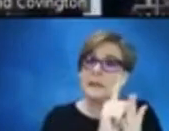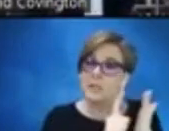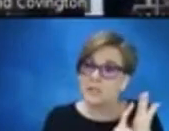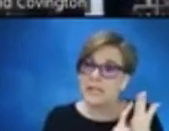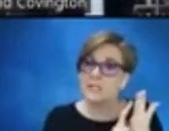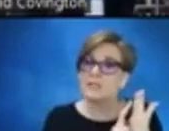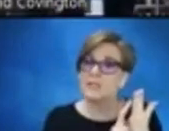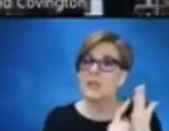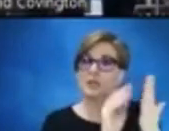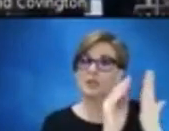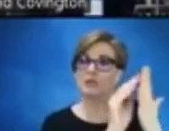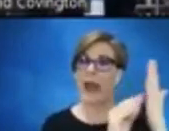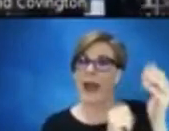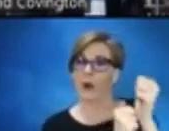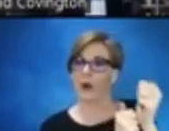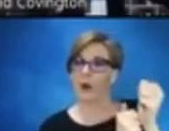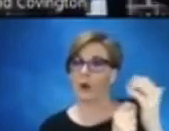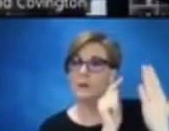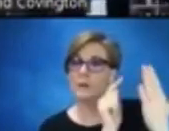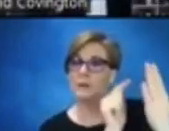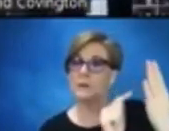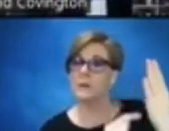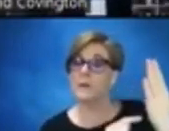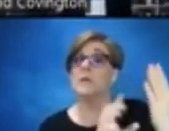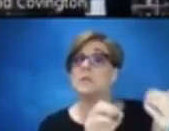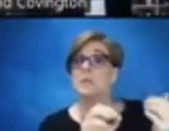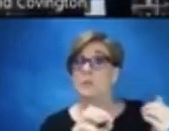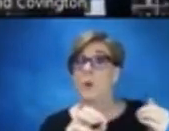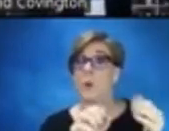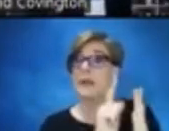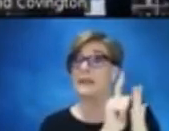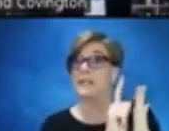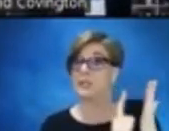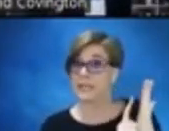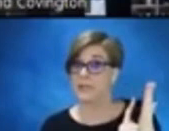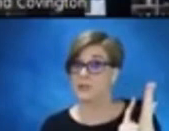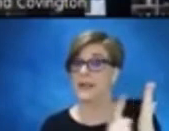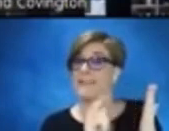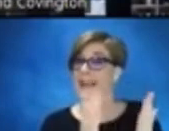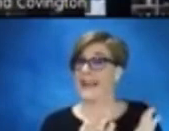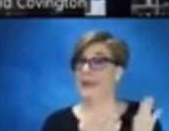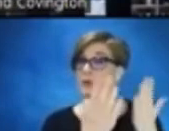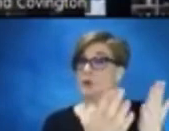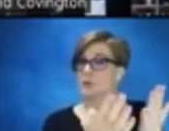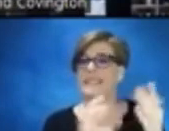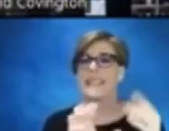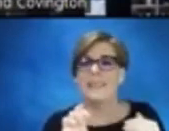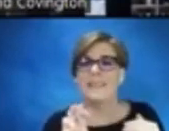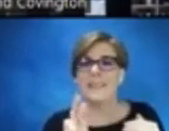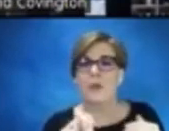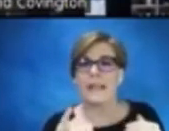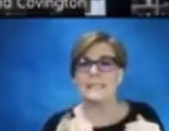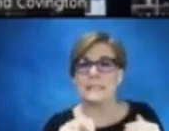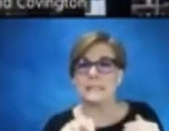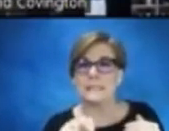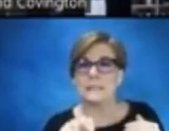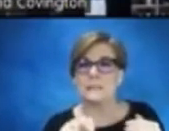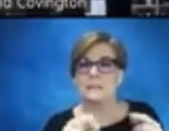SO LEGISLATION IN THE CRISIS SPACE THAT IS INTRODUCED AT THE FEDERAL LEVEL IN CONGRESS STARTING THIS JANUARY THROUGH